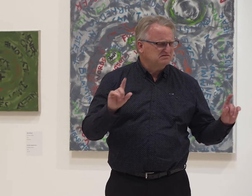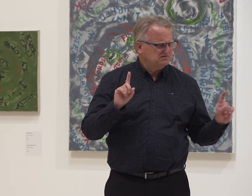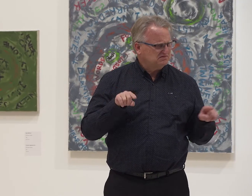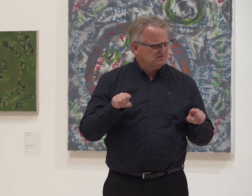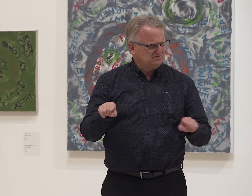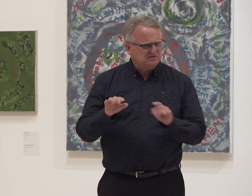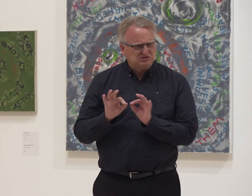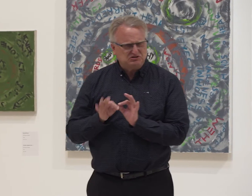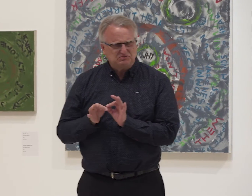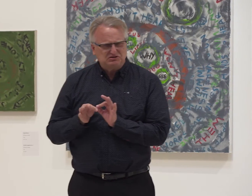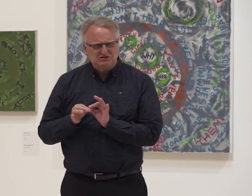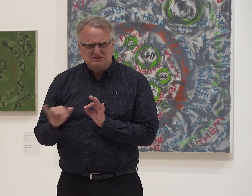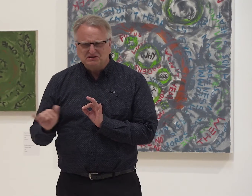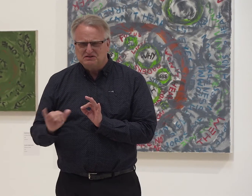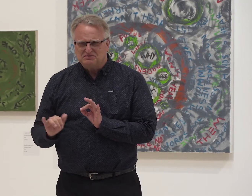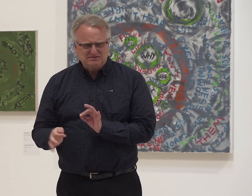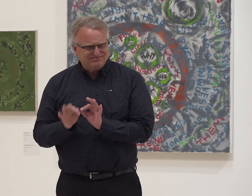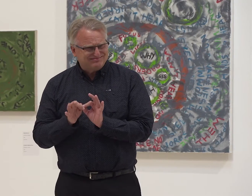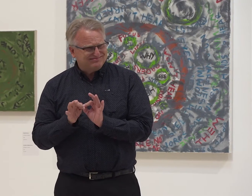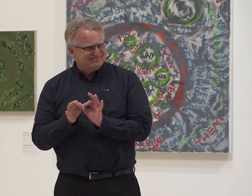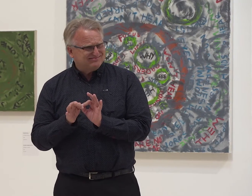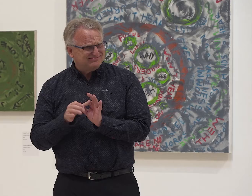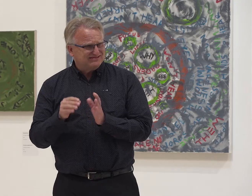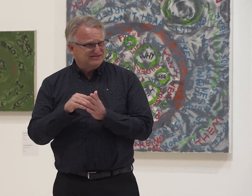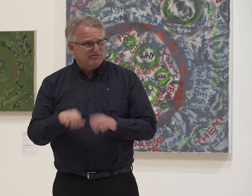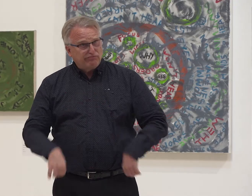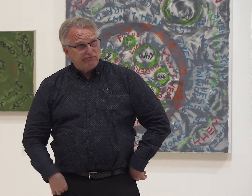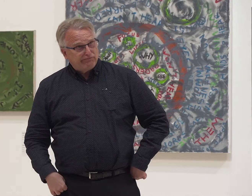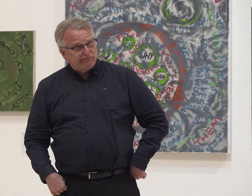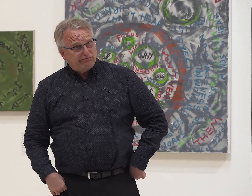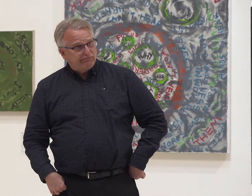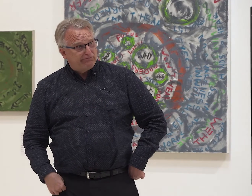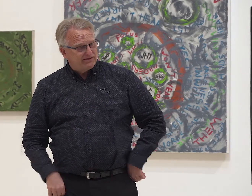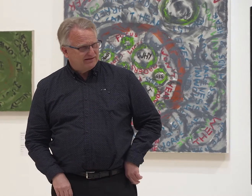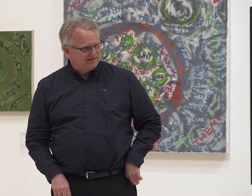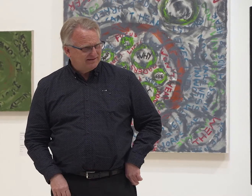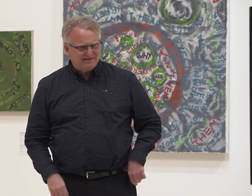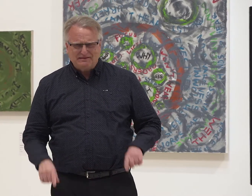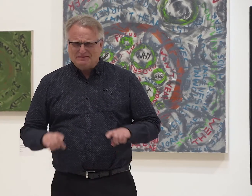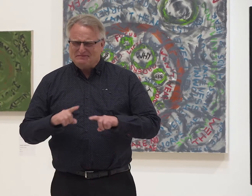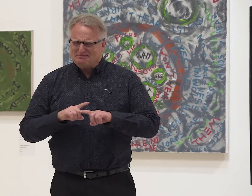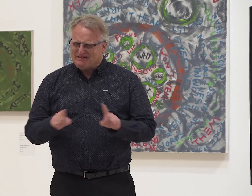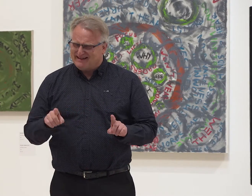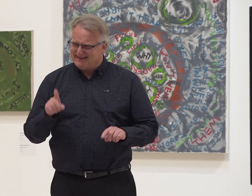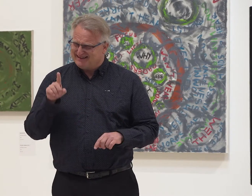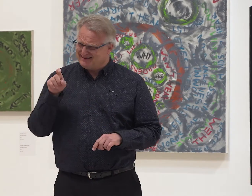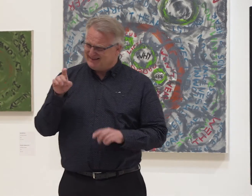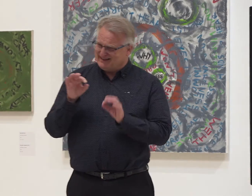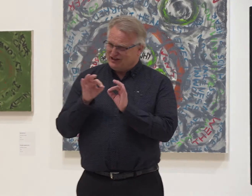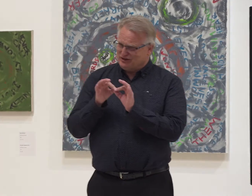And if that's the case, that's going to be effective. But if you're working with an interpreter who is working hard to interpret